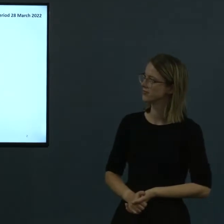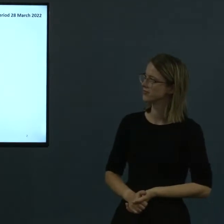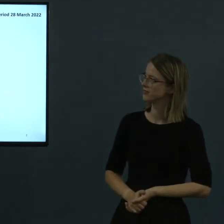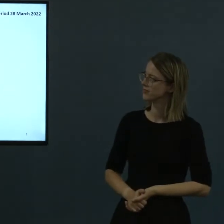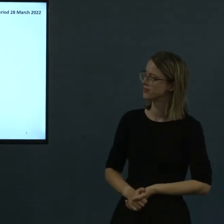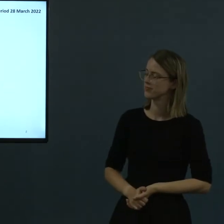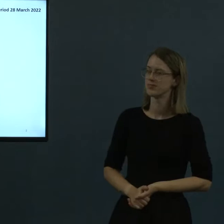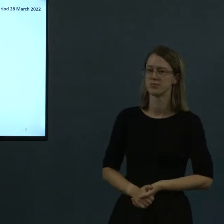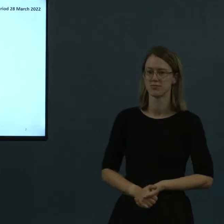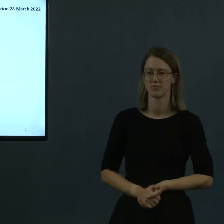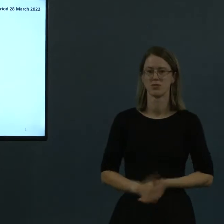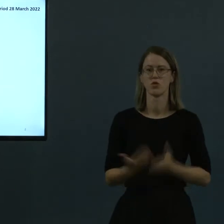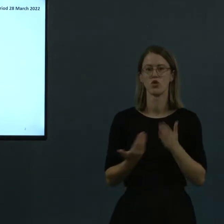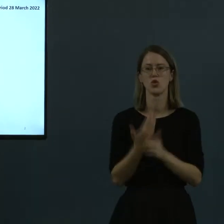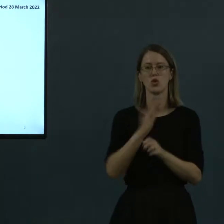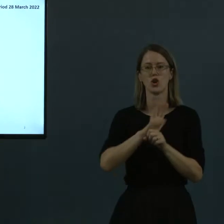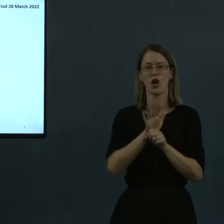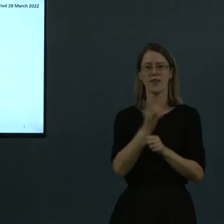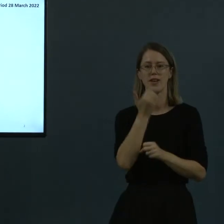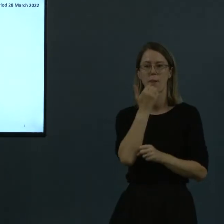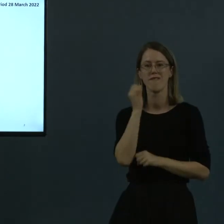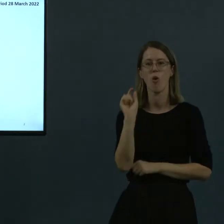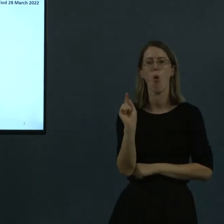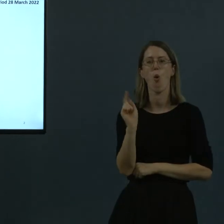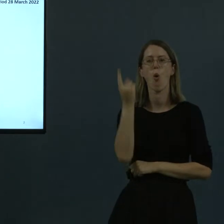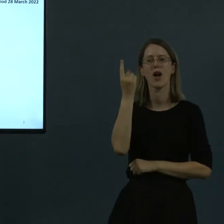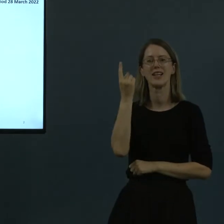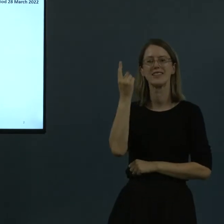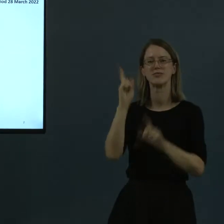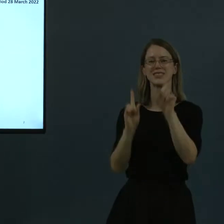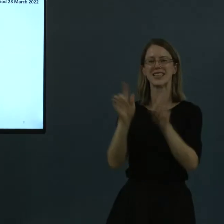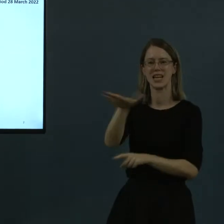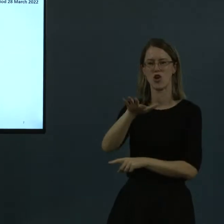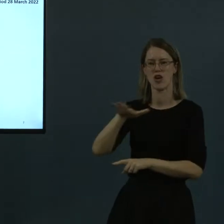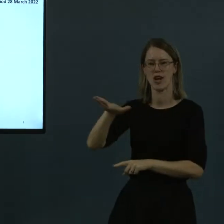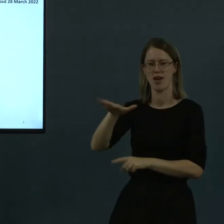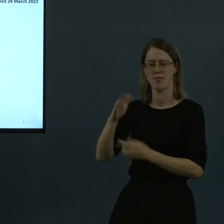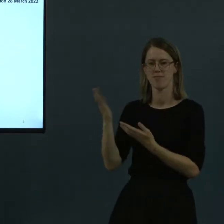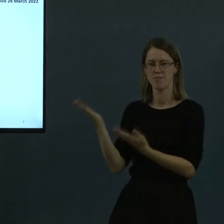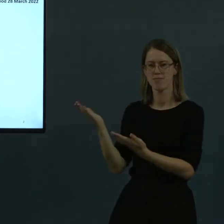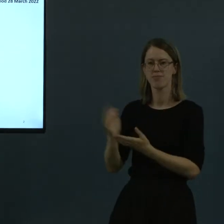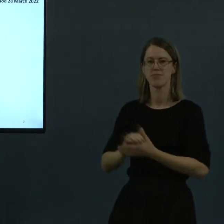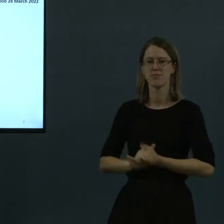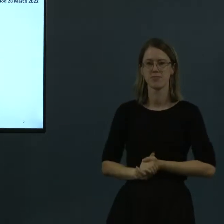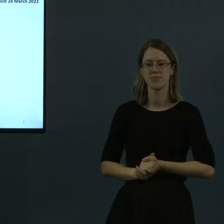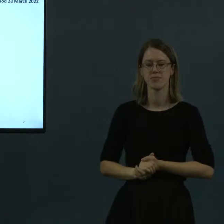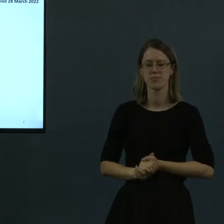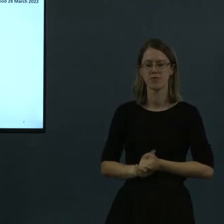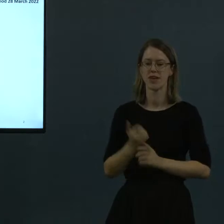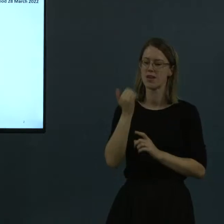earlier on - this is the new cases reported for Auckland